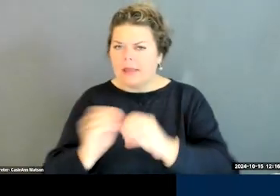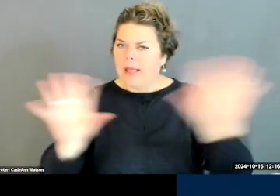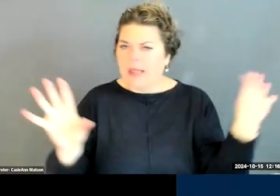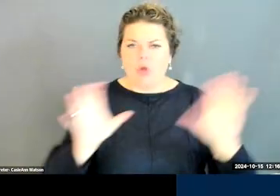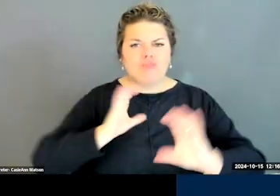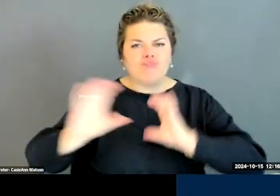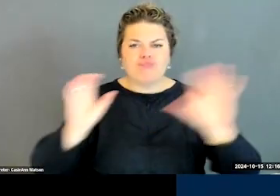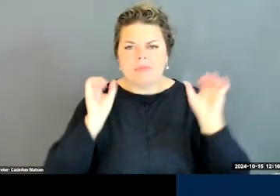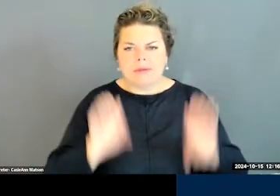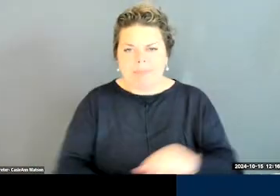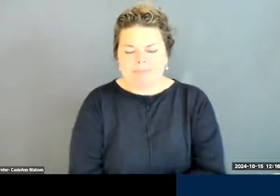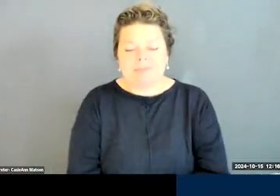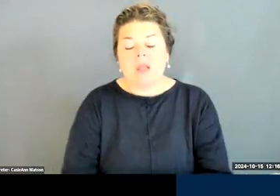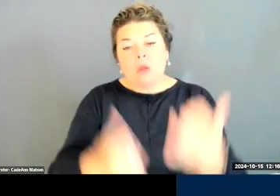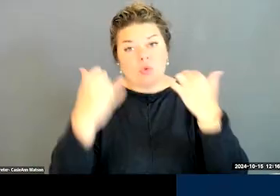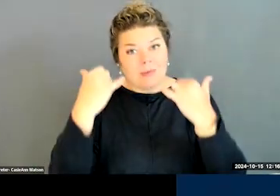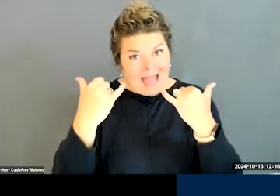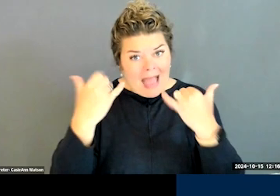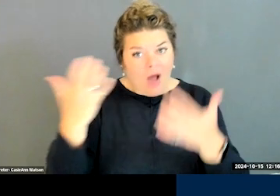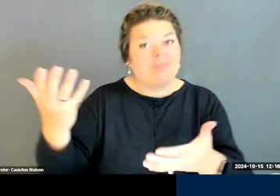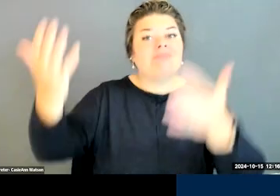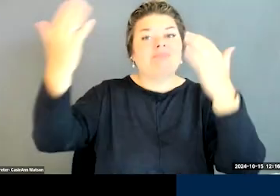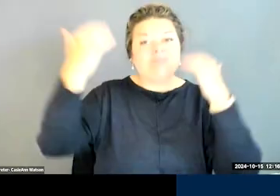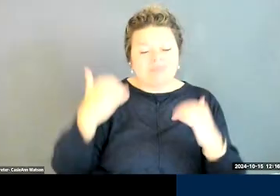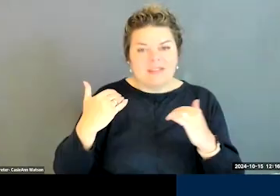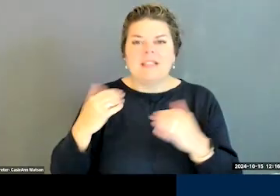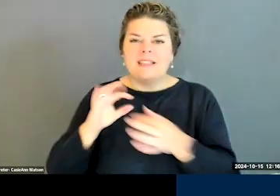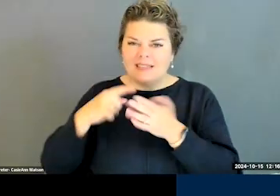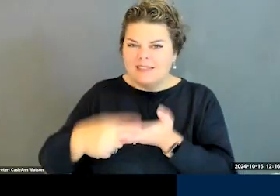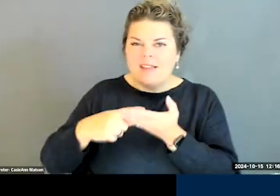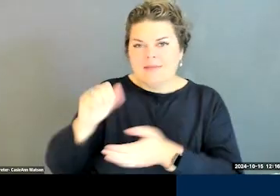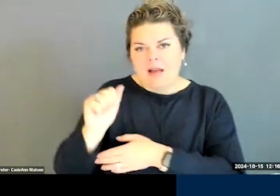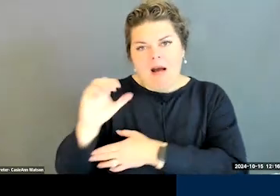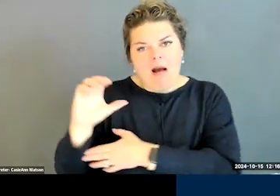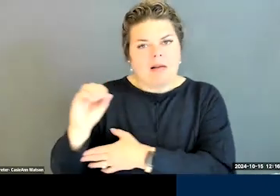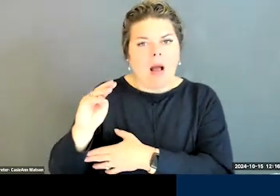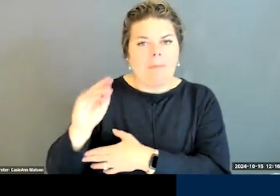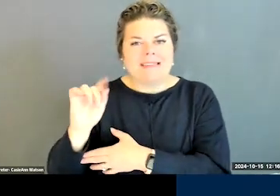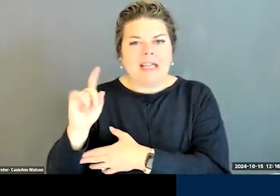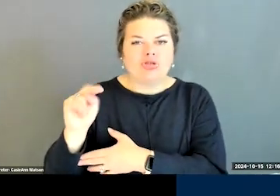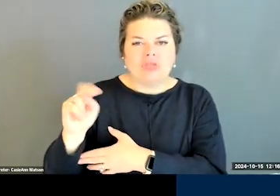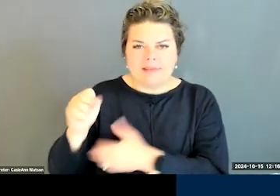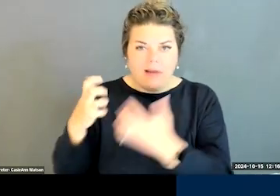So now let's spend a little bit of time talking about accommodations that might be available to help with that effective communication.